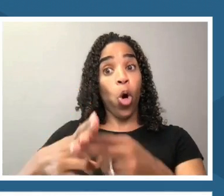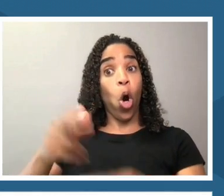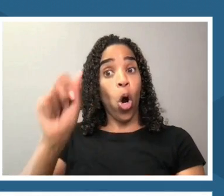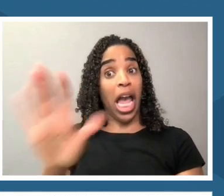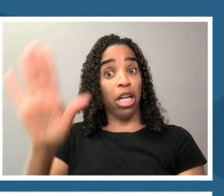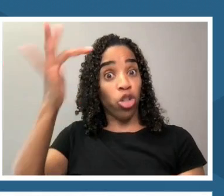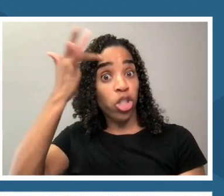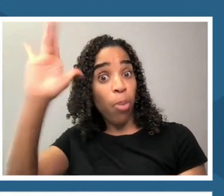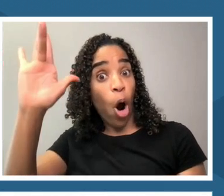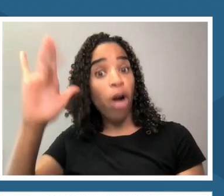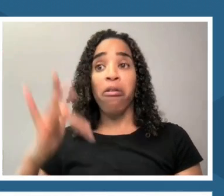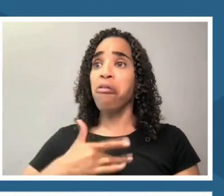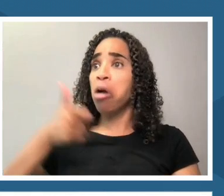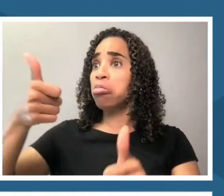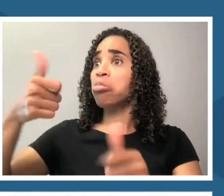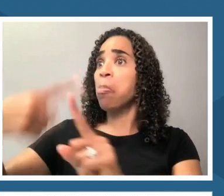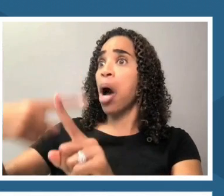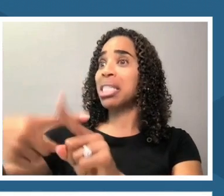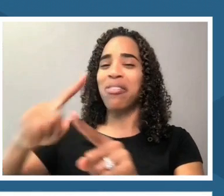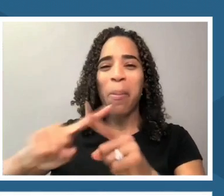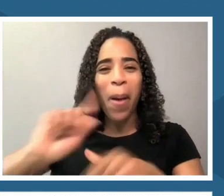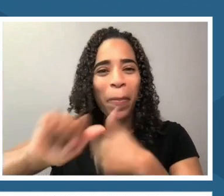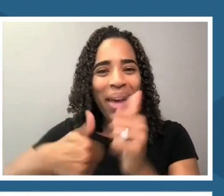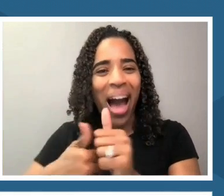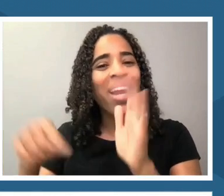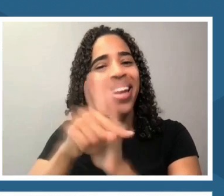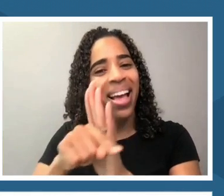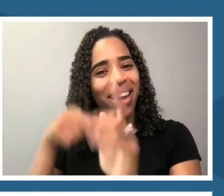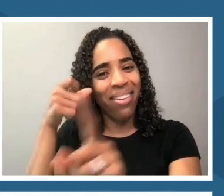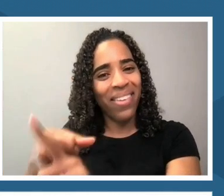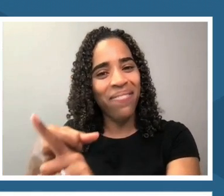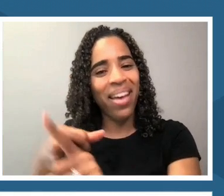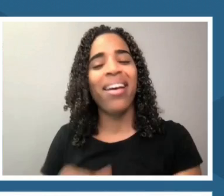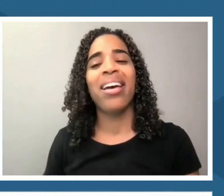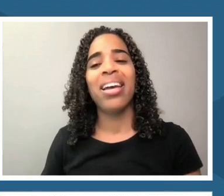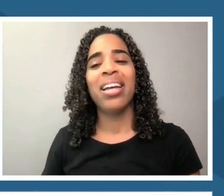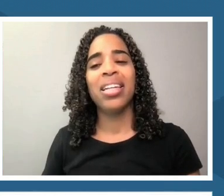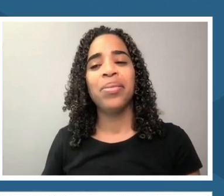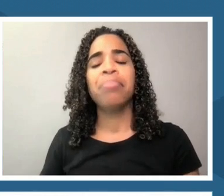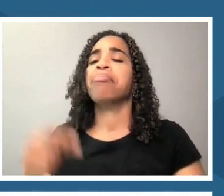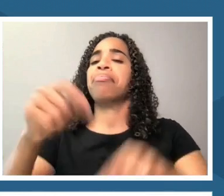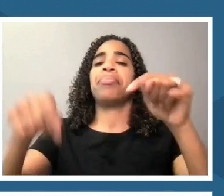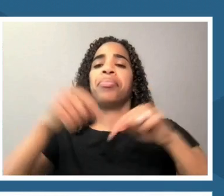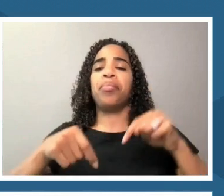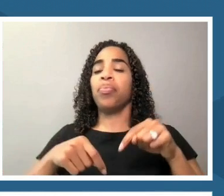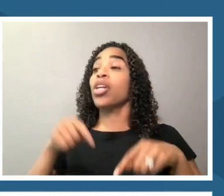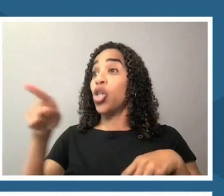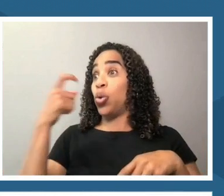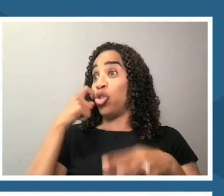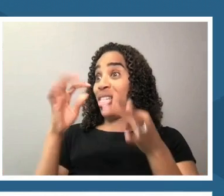have negative implications um and so circling back even to that educator